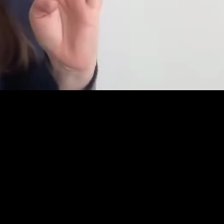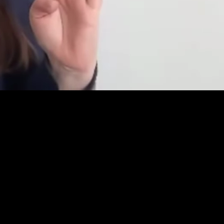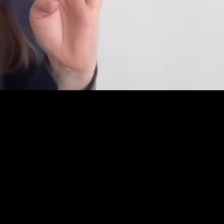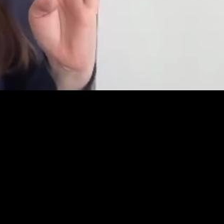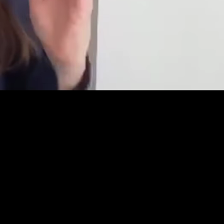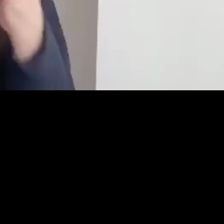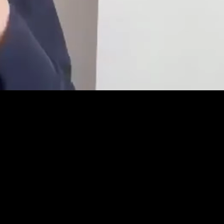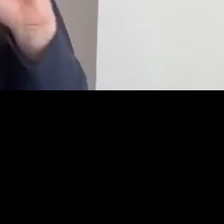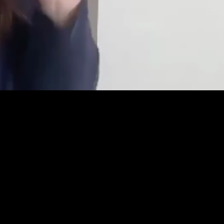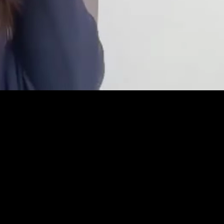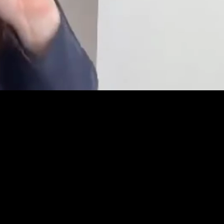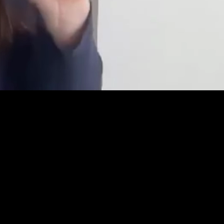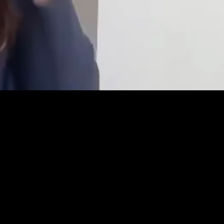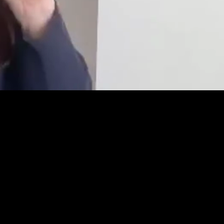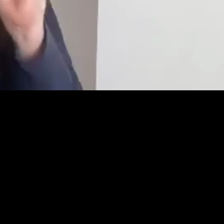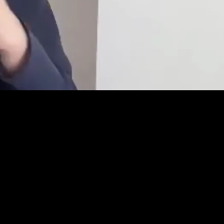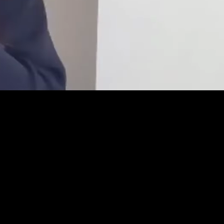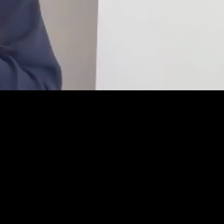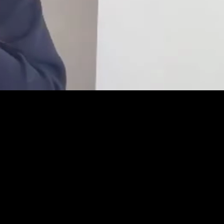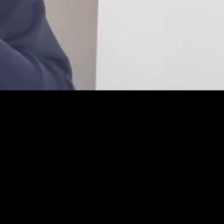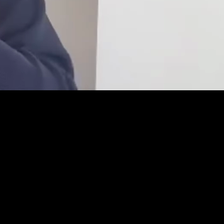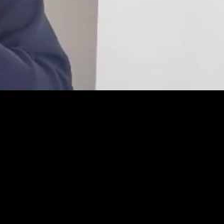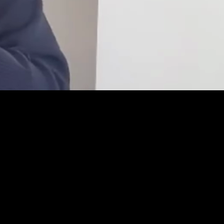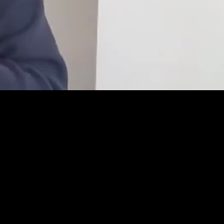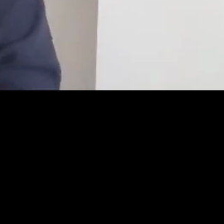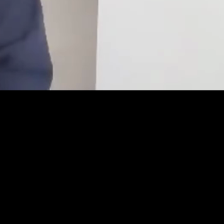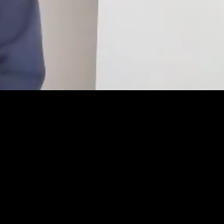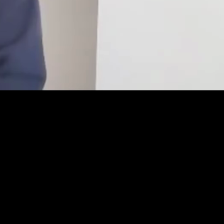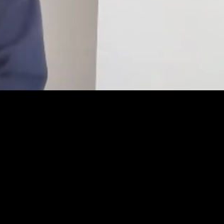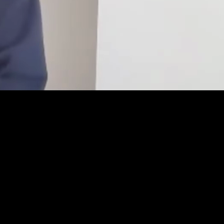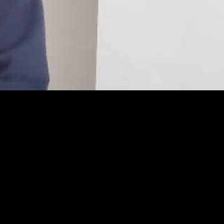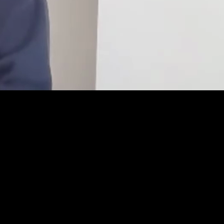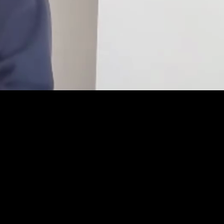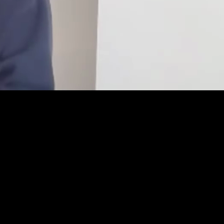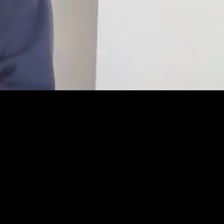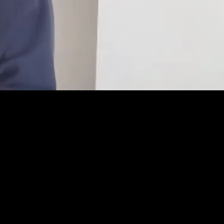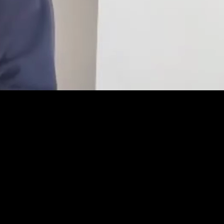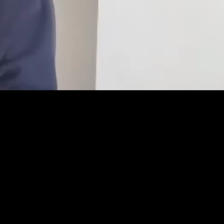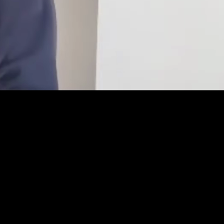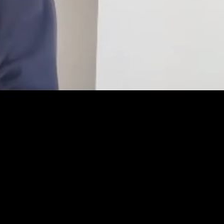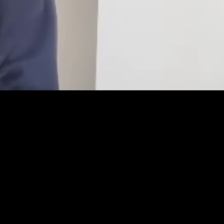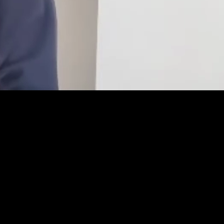If I had attempted to do the same in Wix in a live environment, I probably would have made a fool of myself. I went with Squarespace.